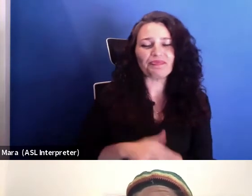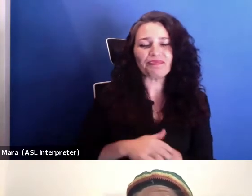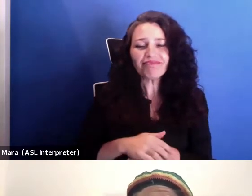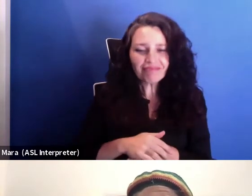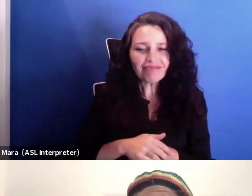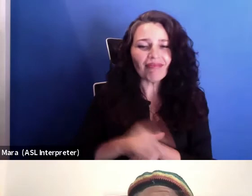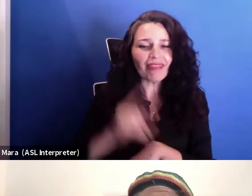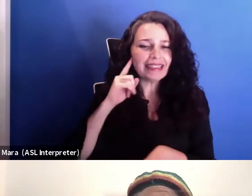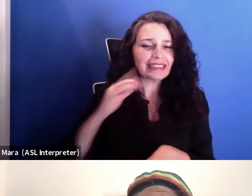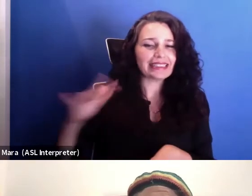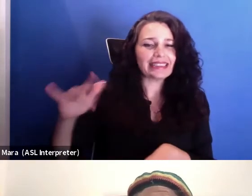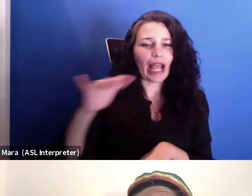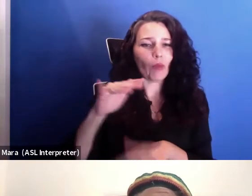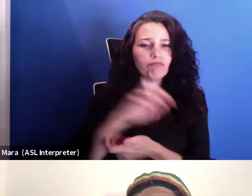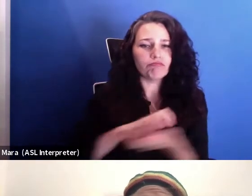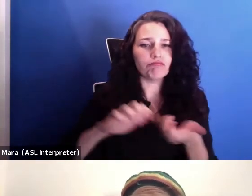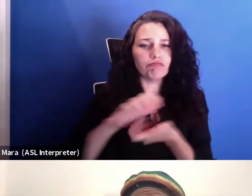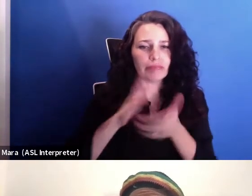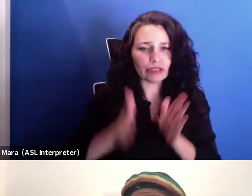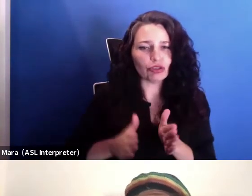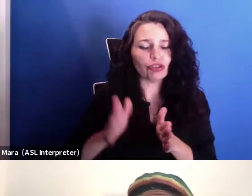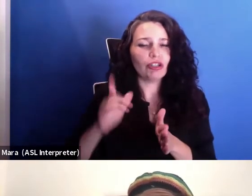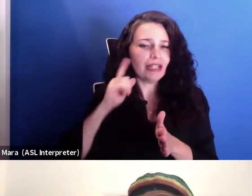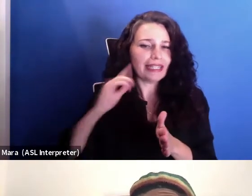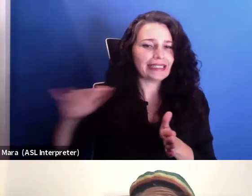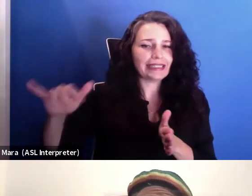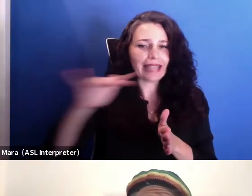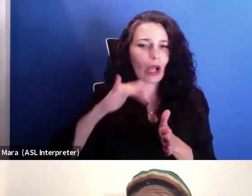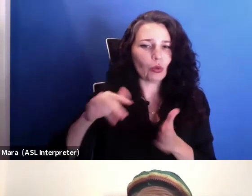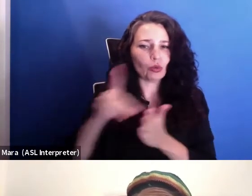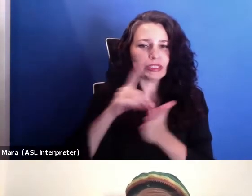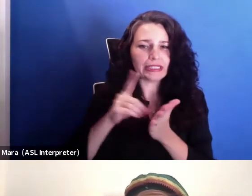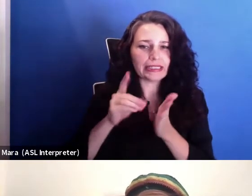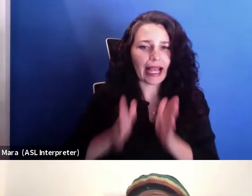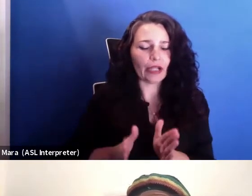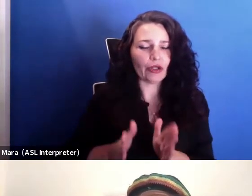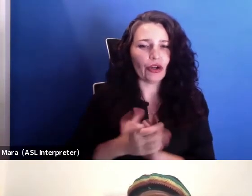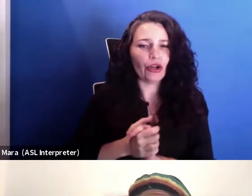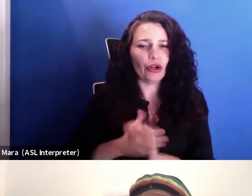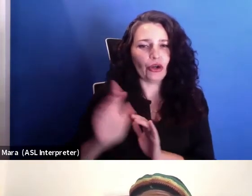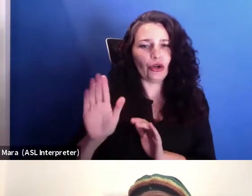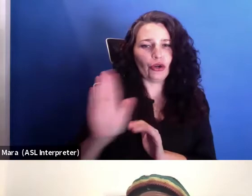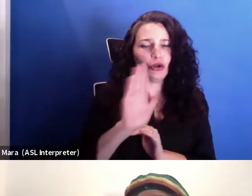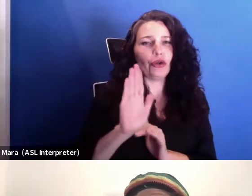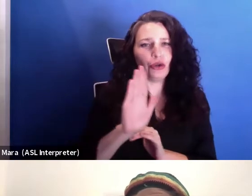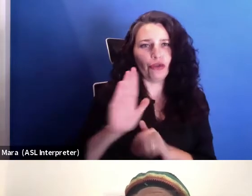on one of, I guess that was your first feature of length documentary Sentenced film?